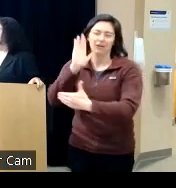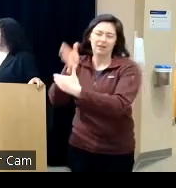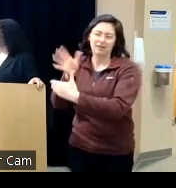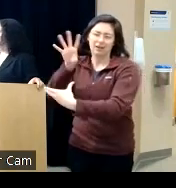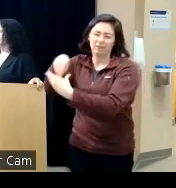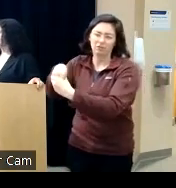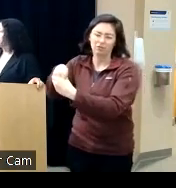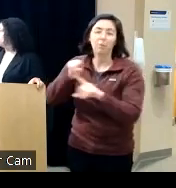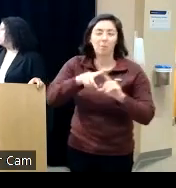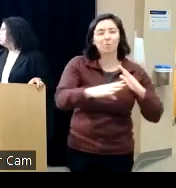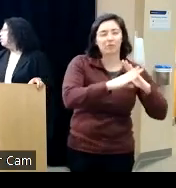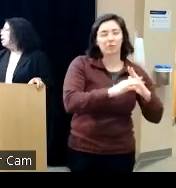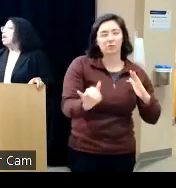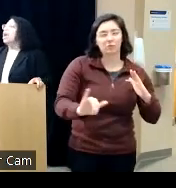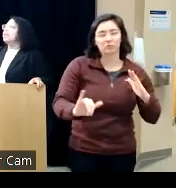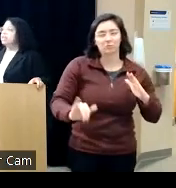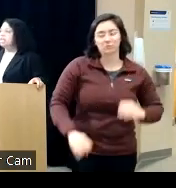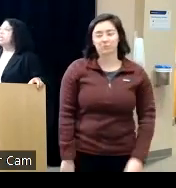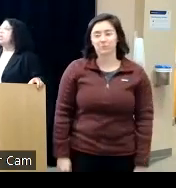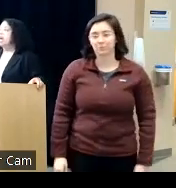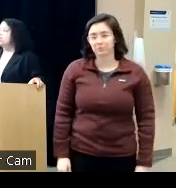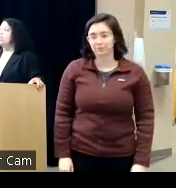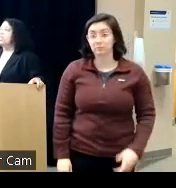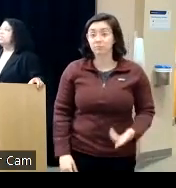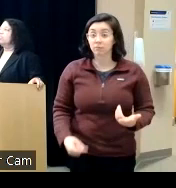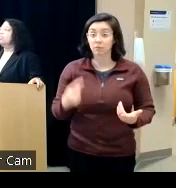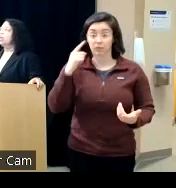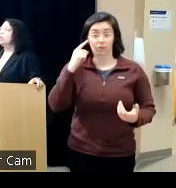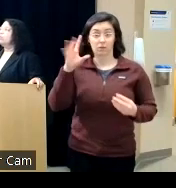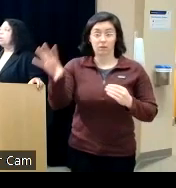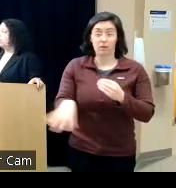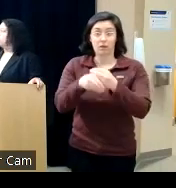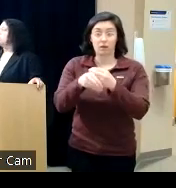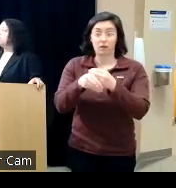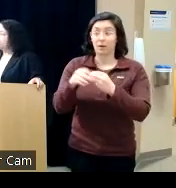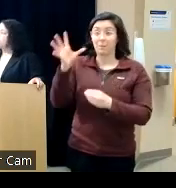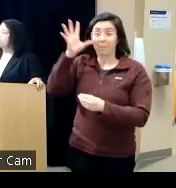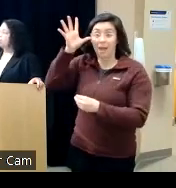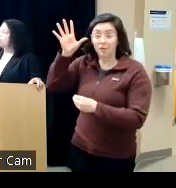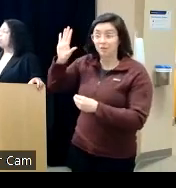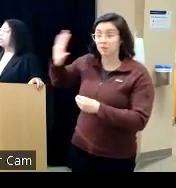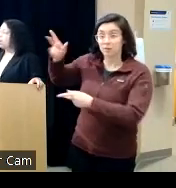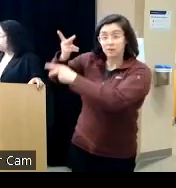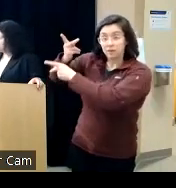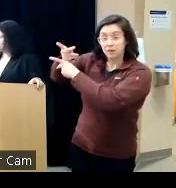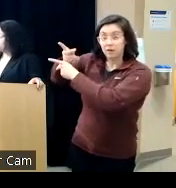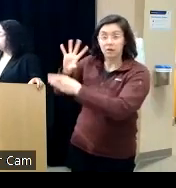but also for prevention and I think having the addition of parents and caregivers who I can also